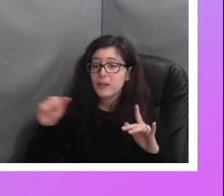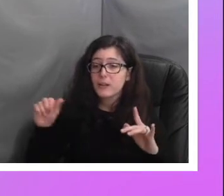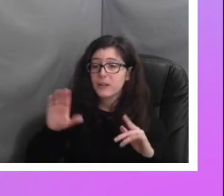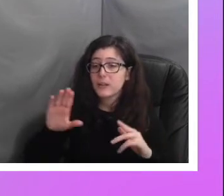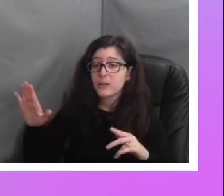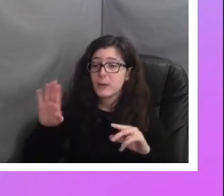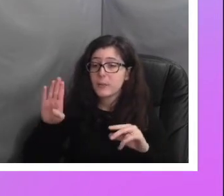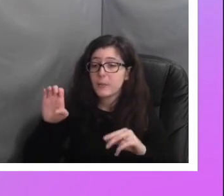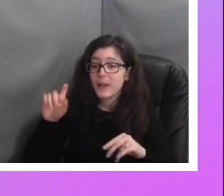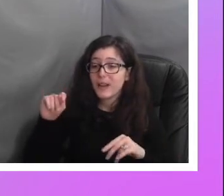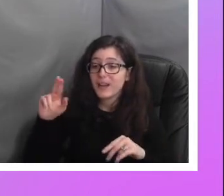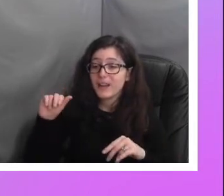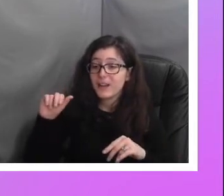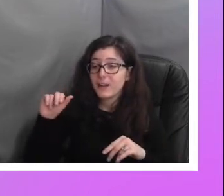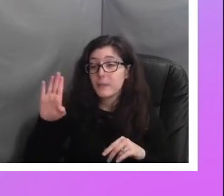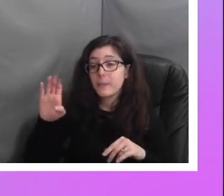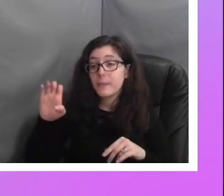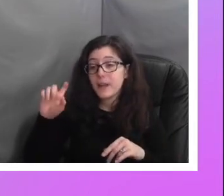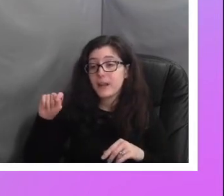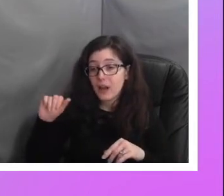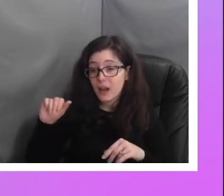so they can check it out, kick the tires.